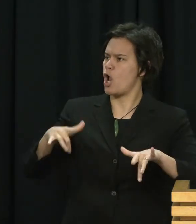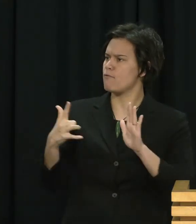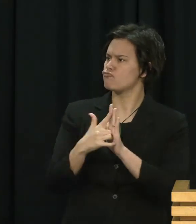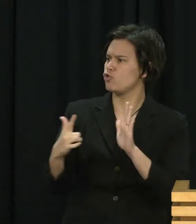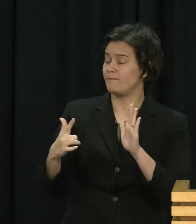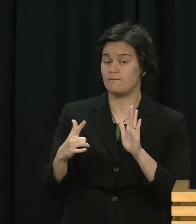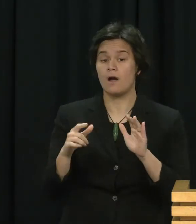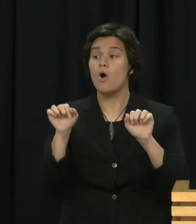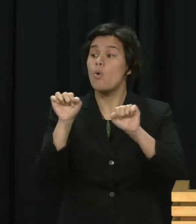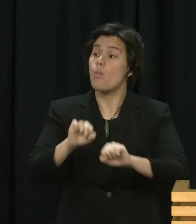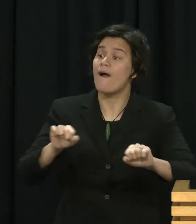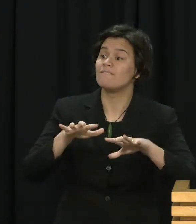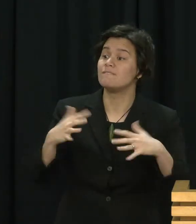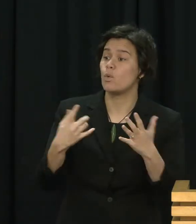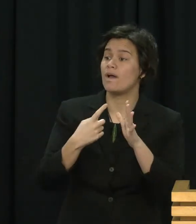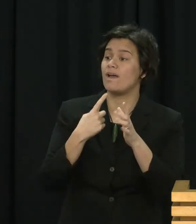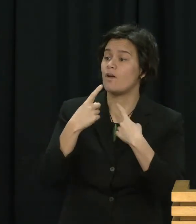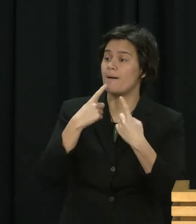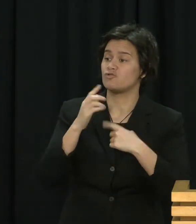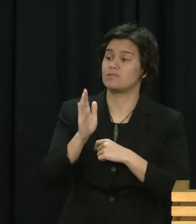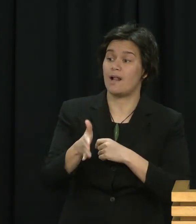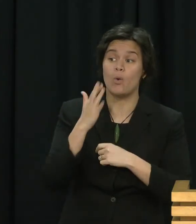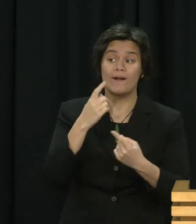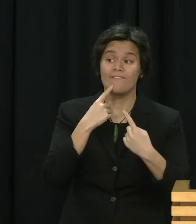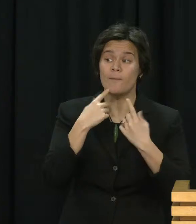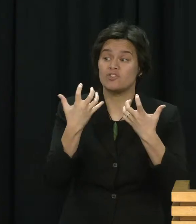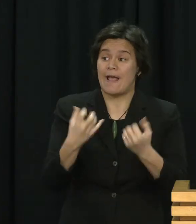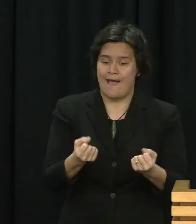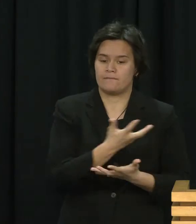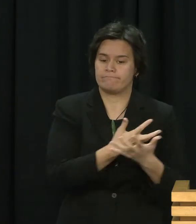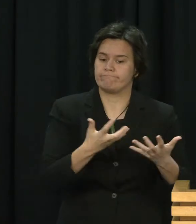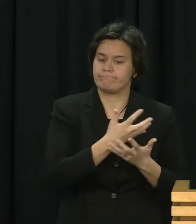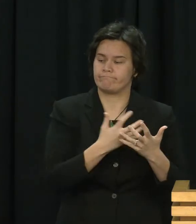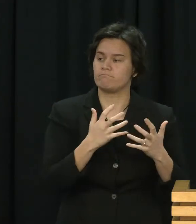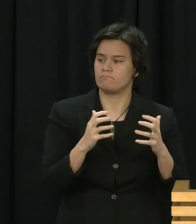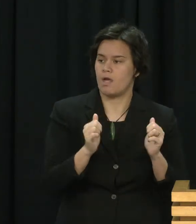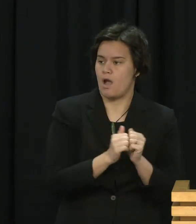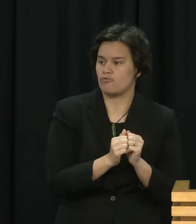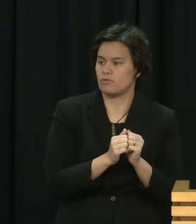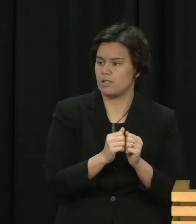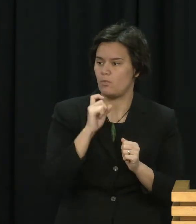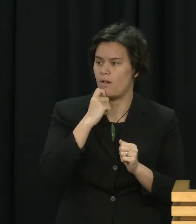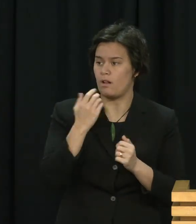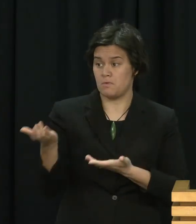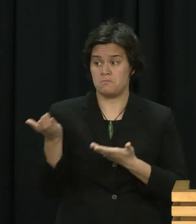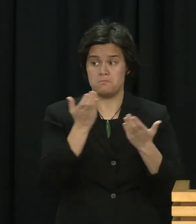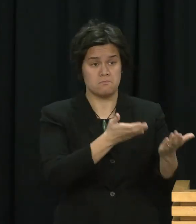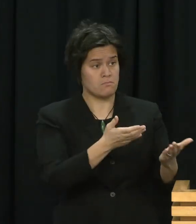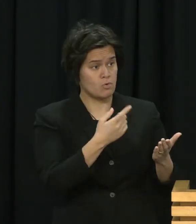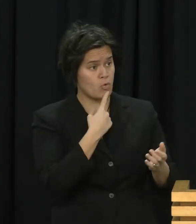awaiting a little bit of further information from the Director-General of Health,